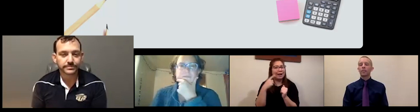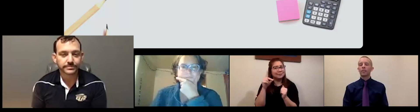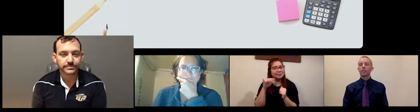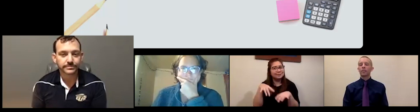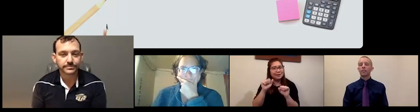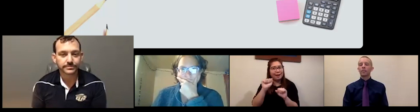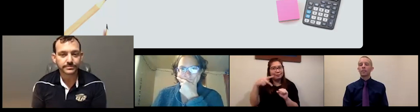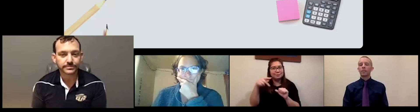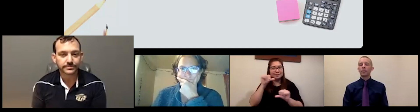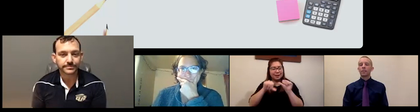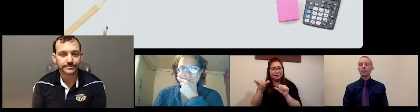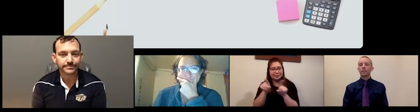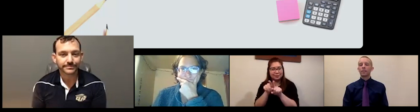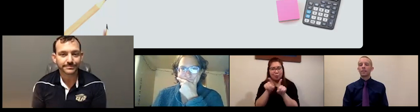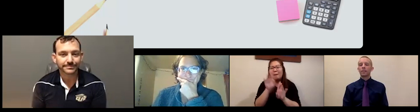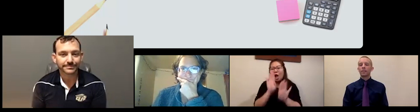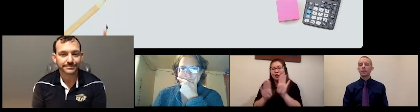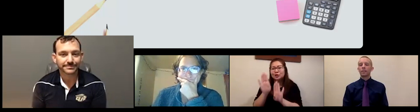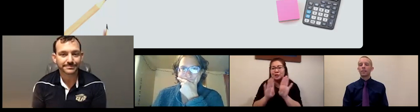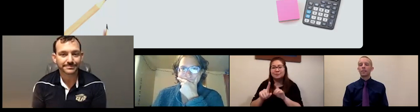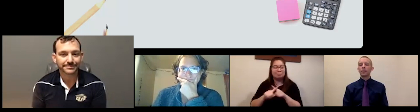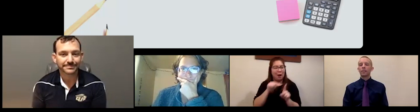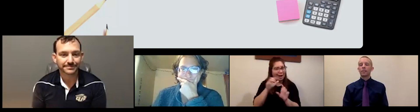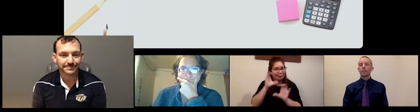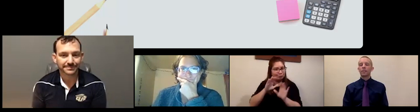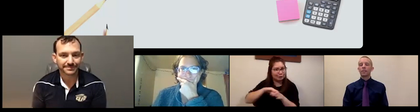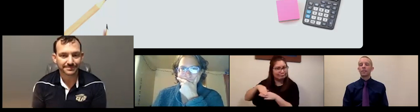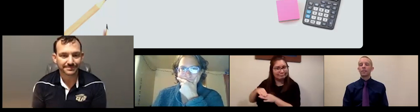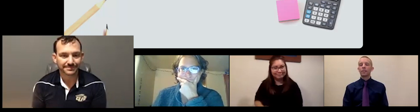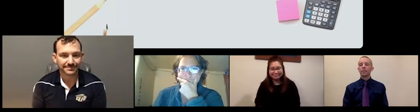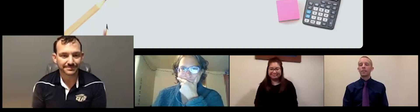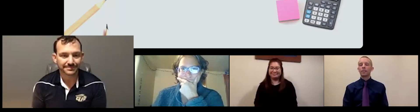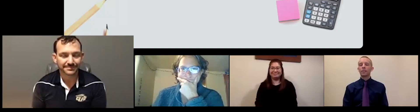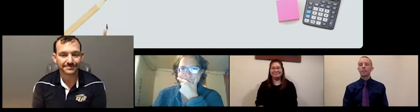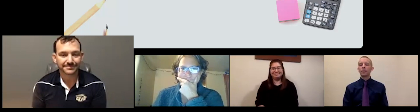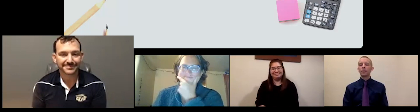and I took AP Biology also, but not AP chemistry!